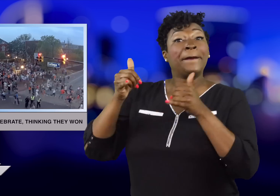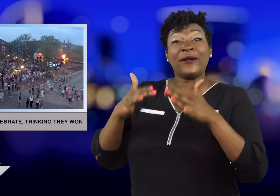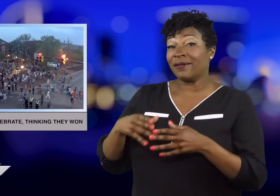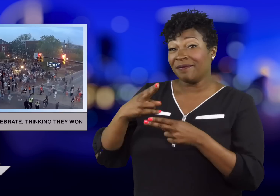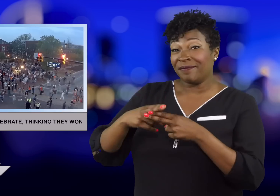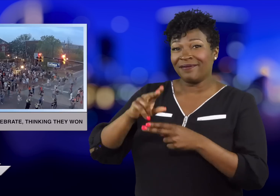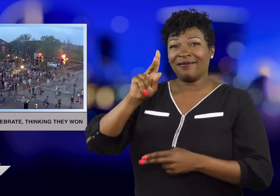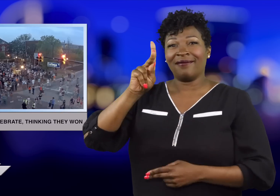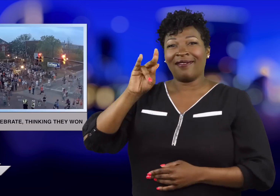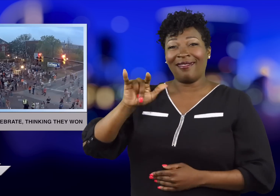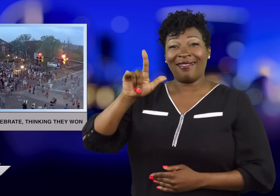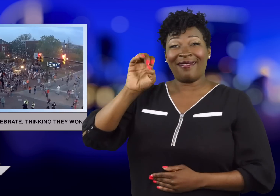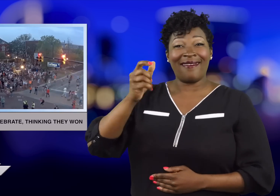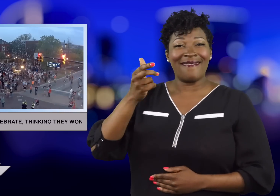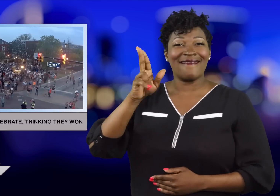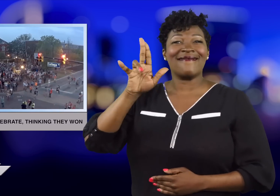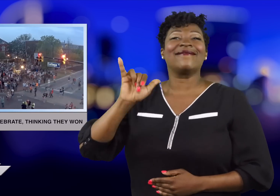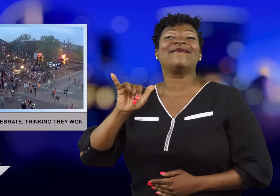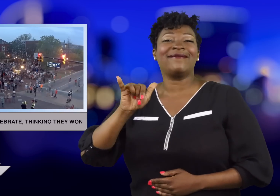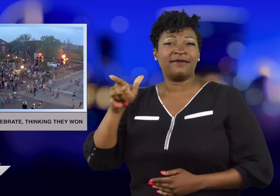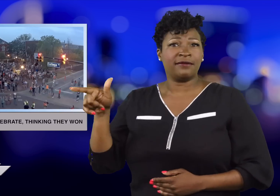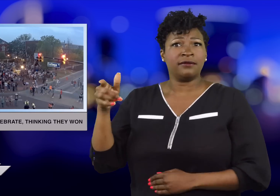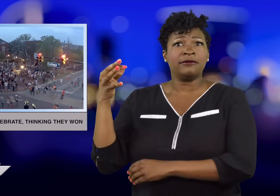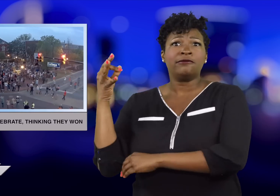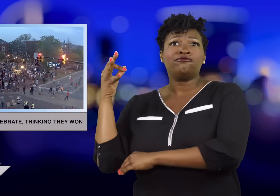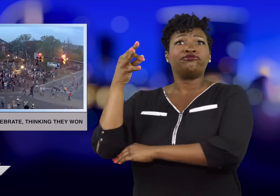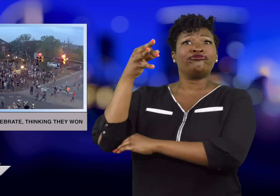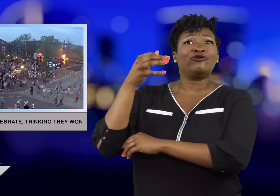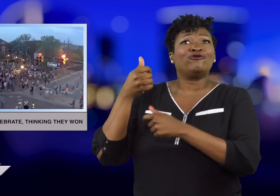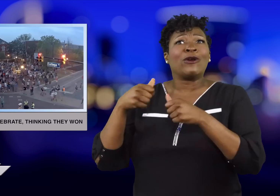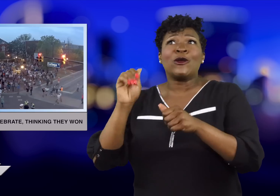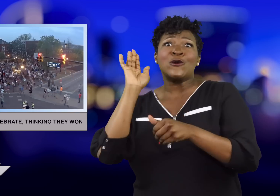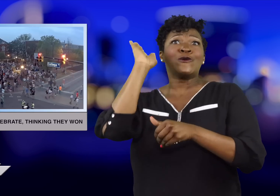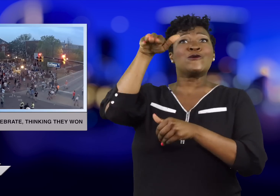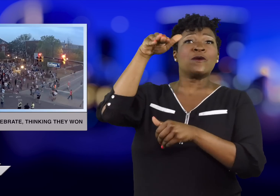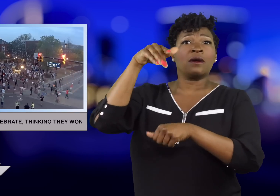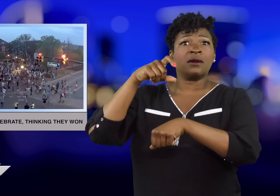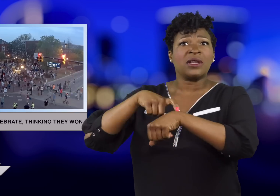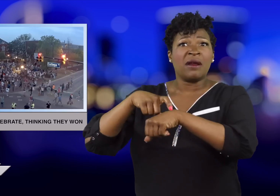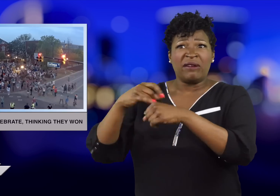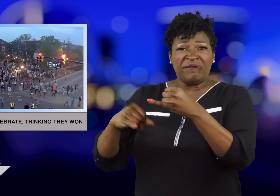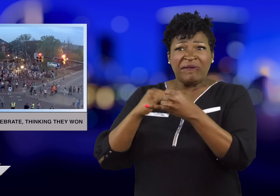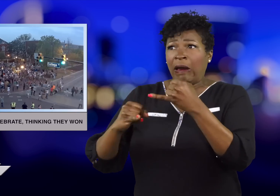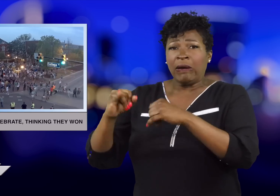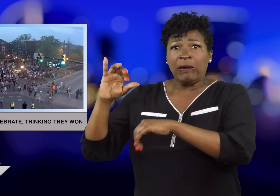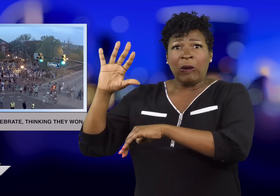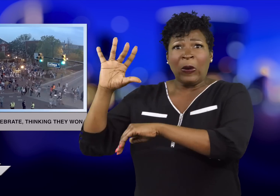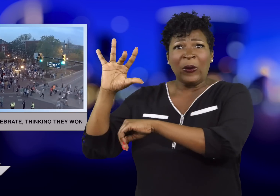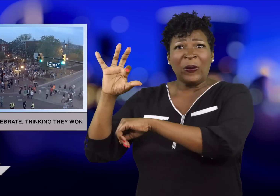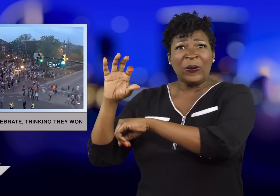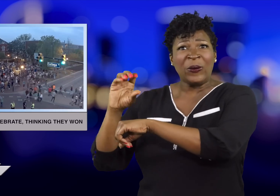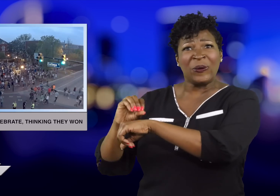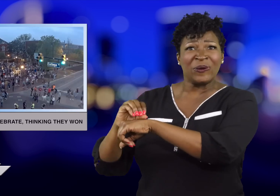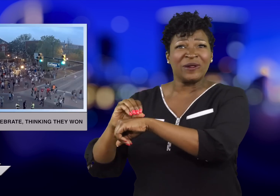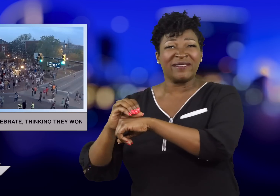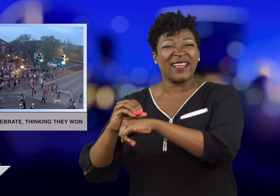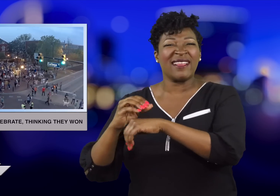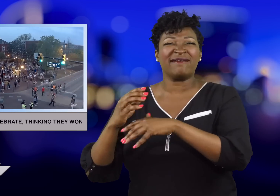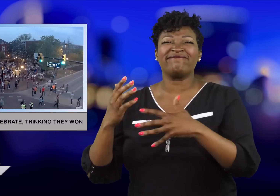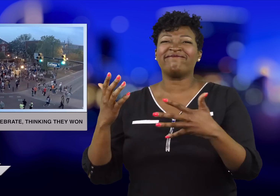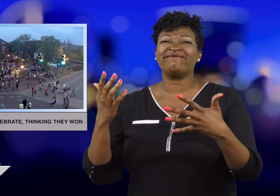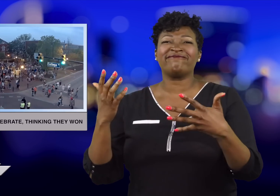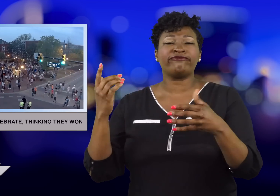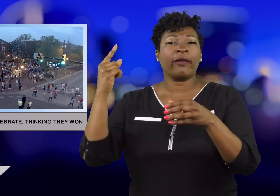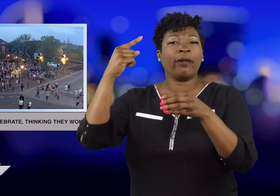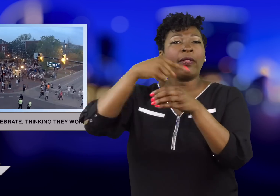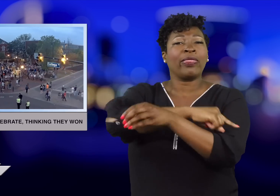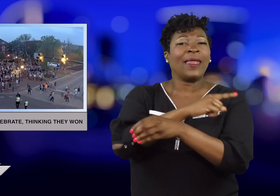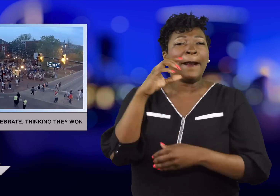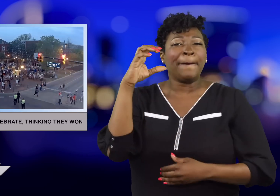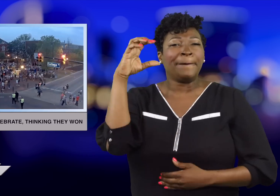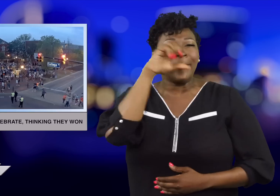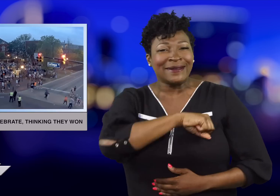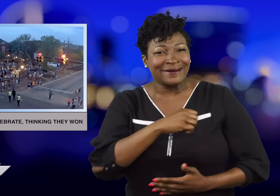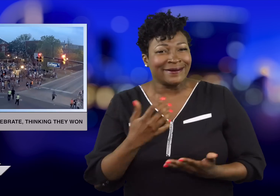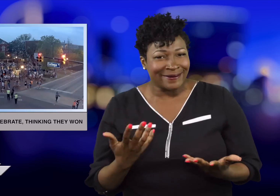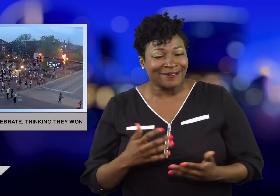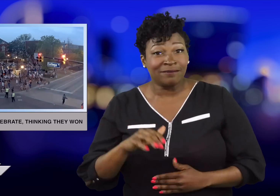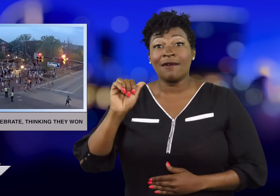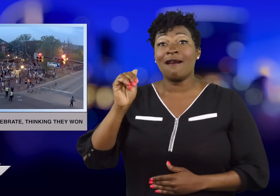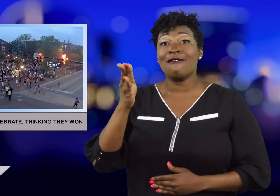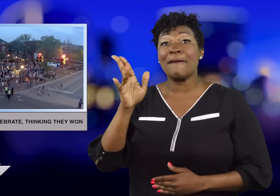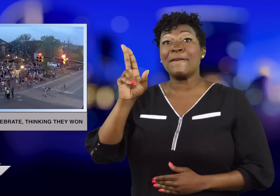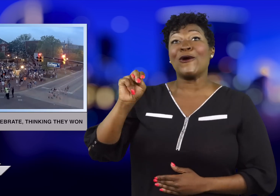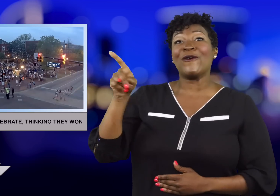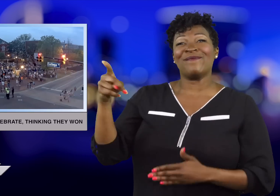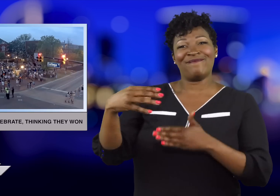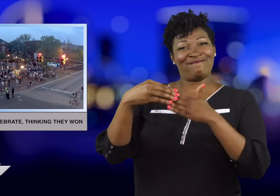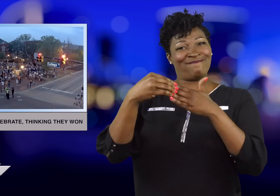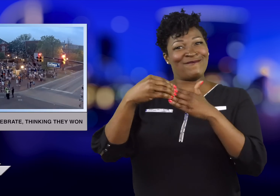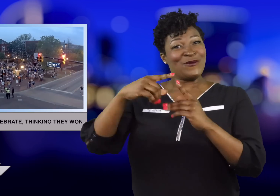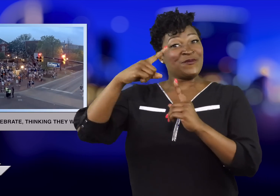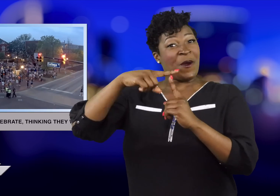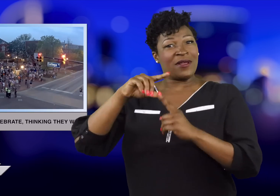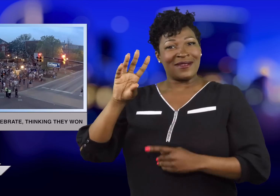Virginia's Kyle Guy missed a 3-point attempt close to the final buzzer and Auburn was up